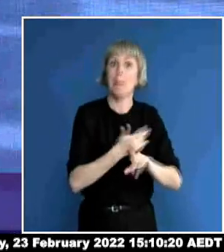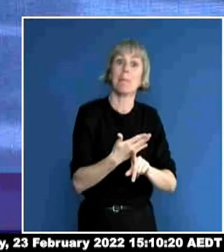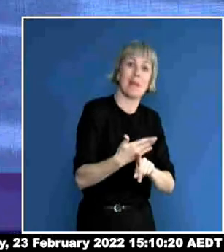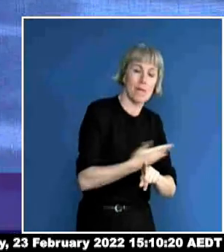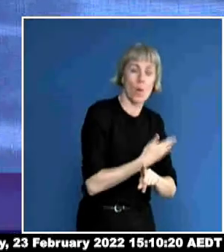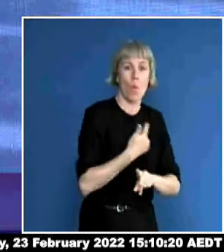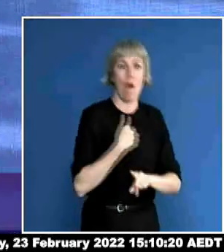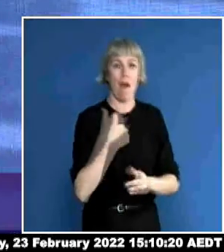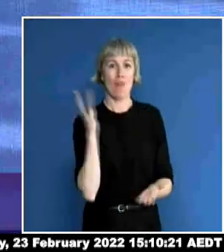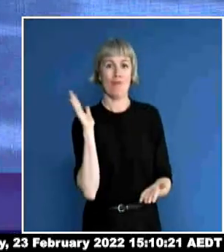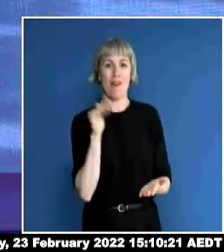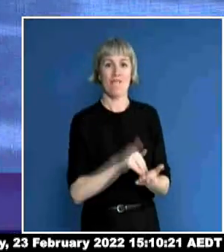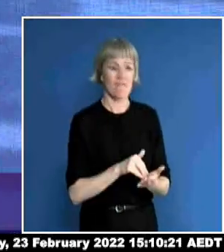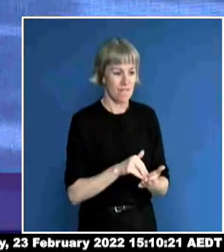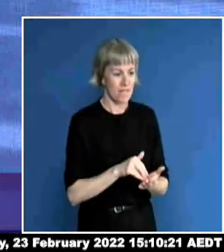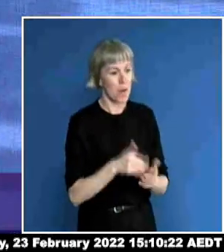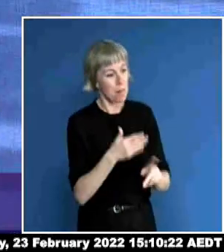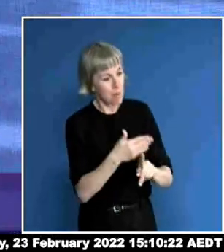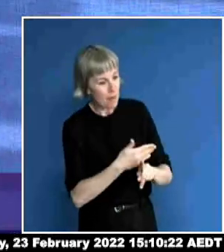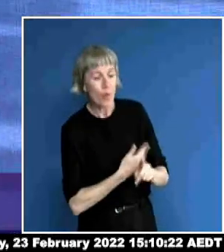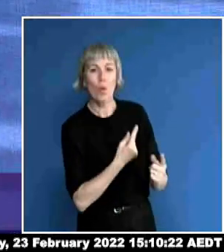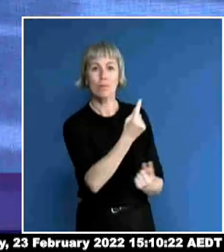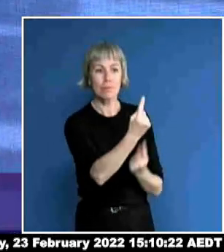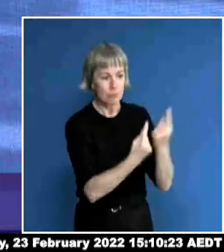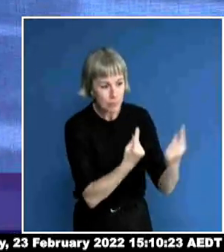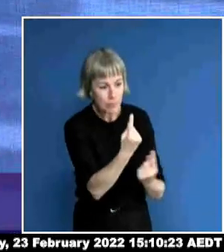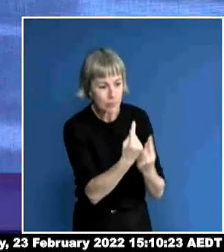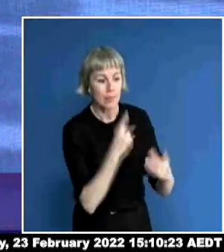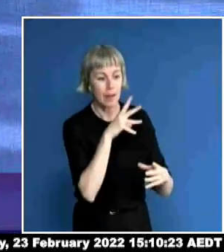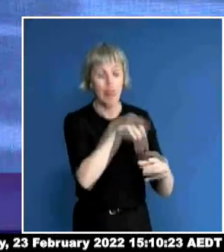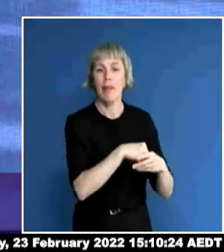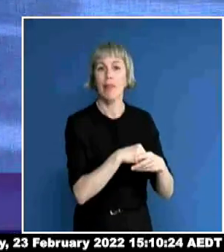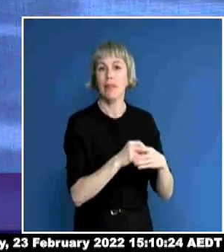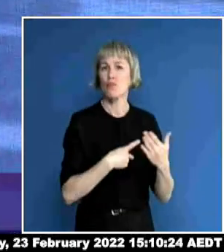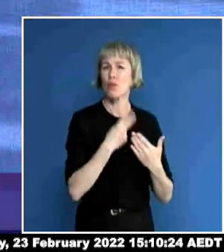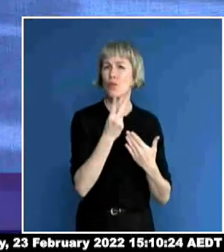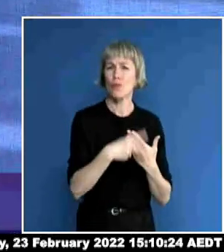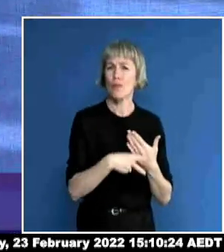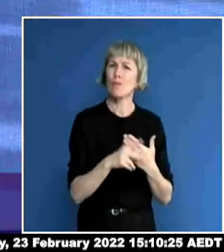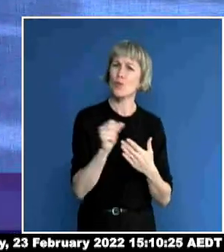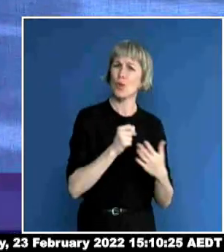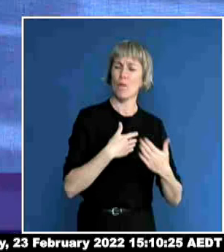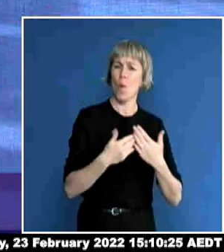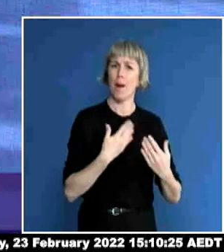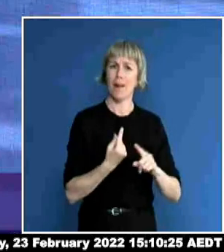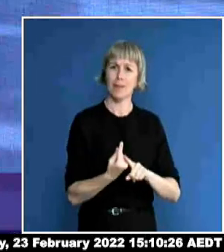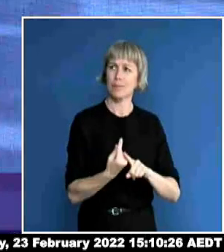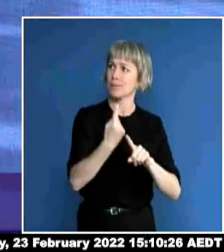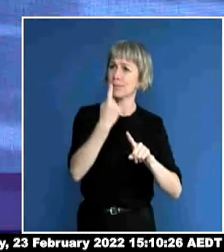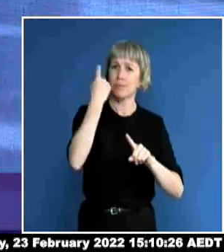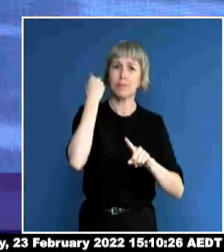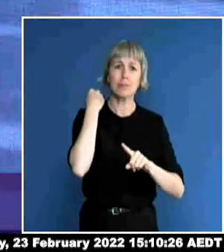BusyBeans. This should have been all organised at the start, and I kept asking for